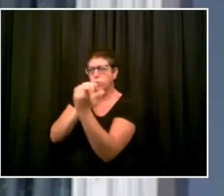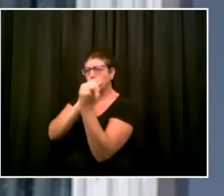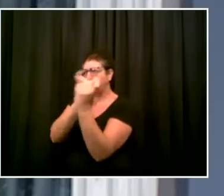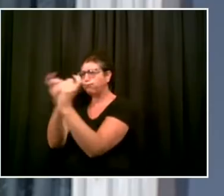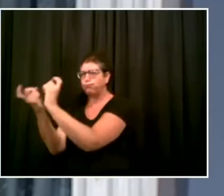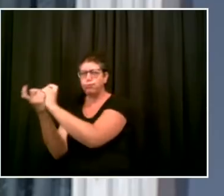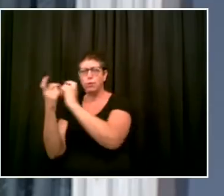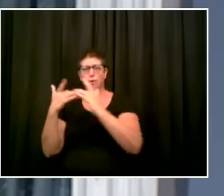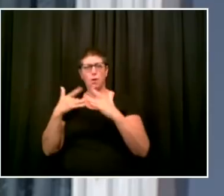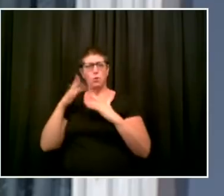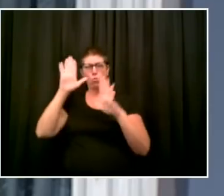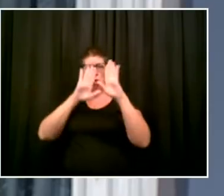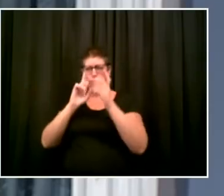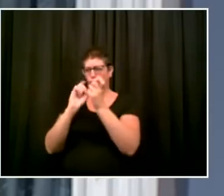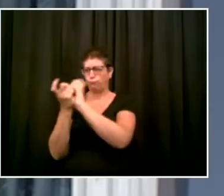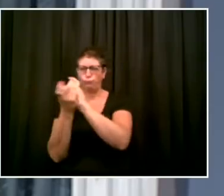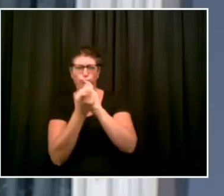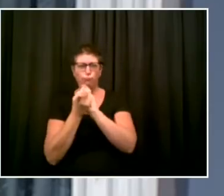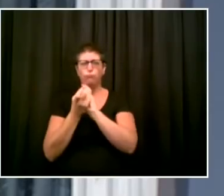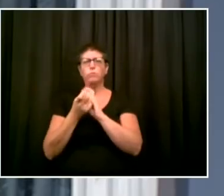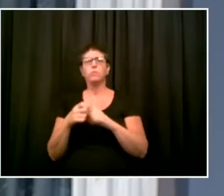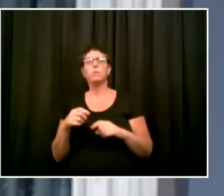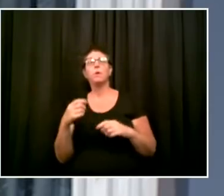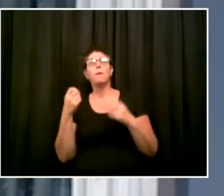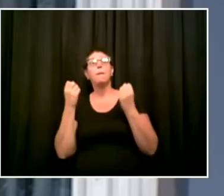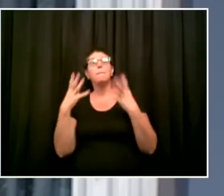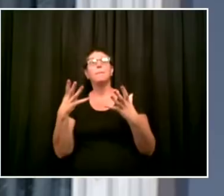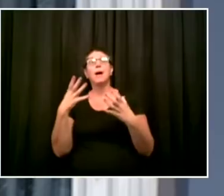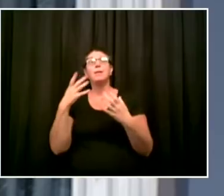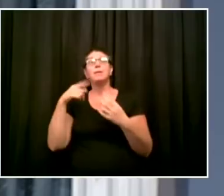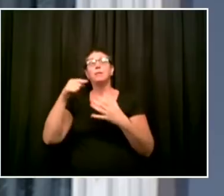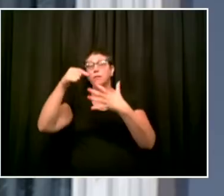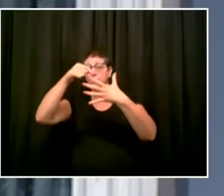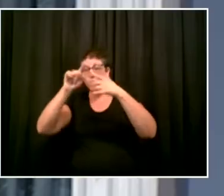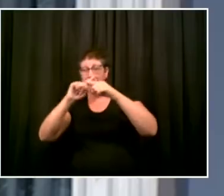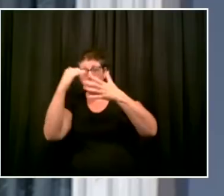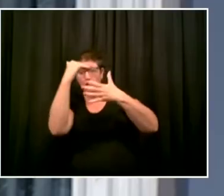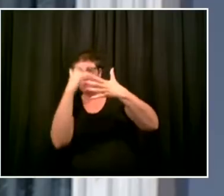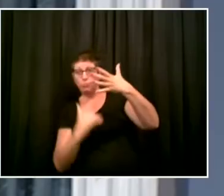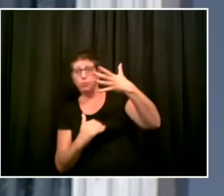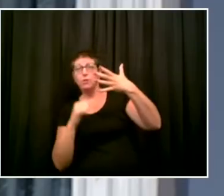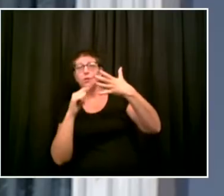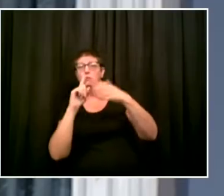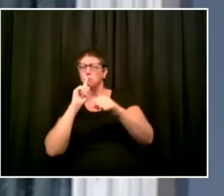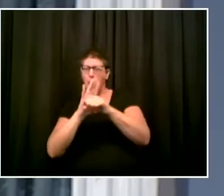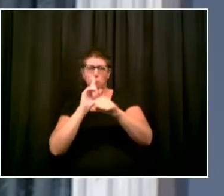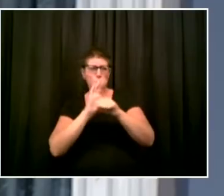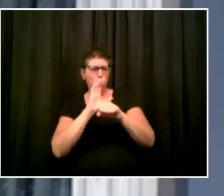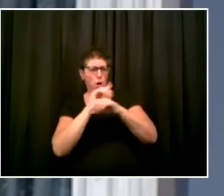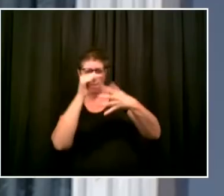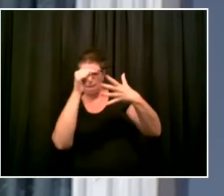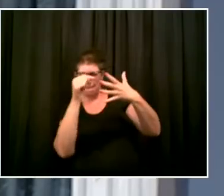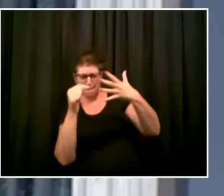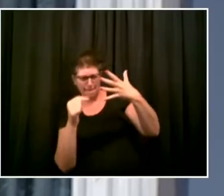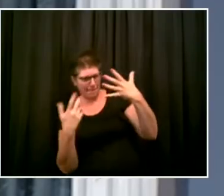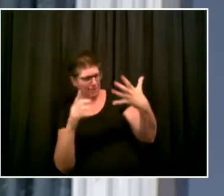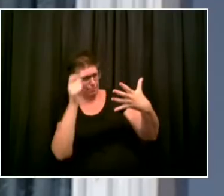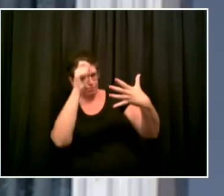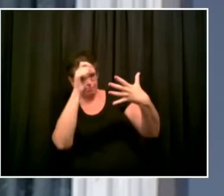PANEL, THERE'S A TREMENDOUS AMOUNT OF OVERLAP HERE. THE GOOD NEWS IS MANY OF THE ITEMS THAT ARE NTCOAID NEITHN E PLEDGE WE HAVE BEEN COMMITTED TO DOING FOR SEVERAL YEARS